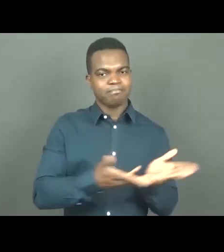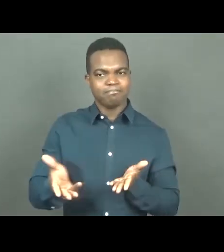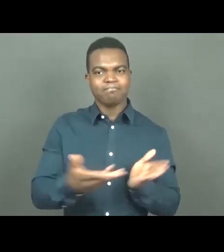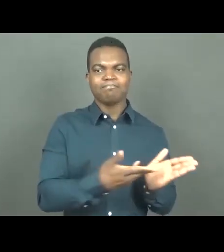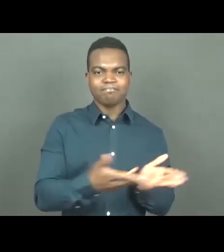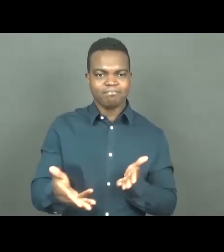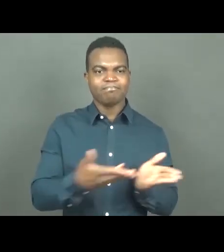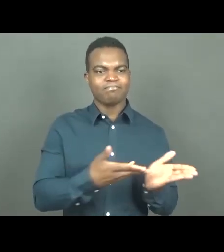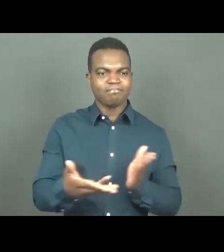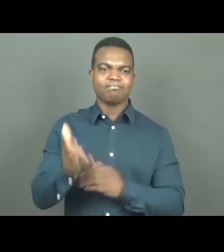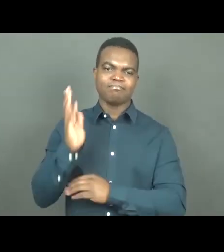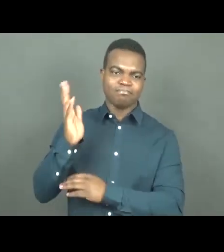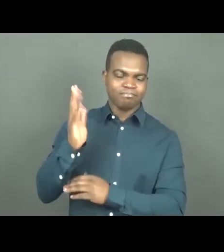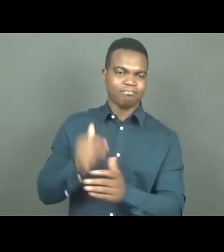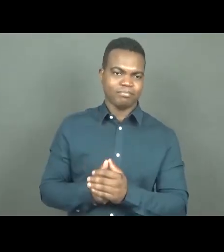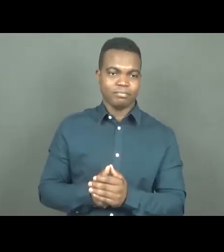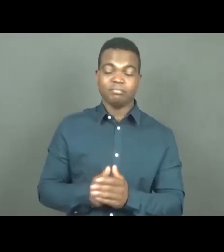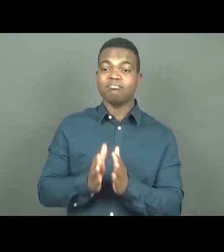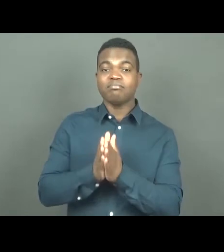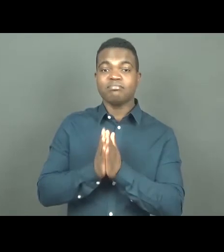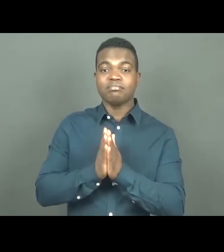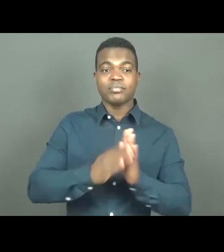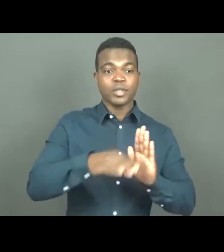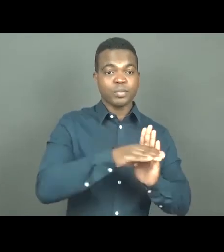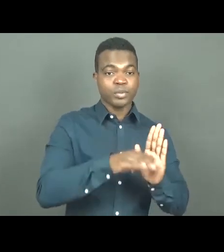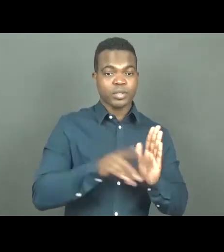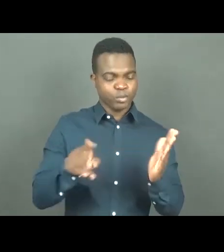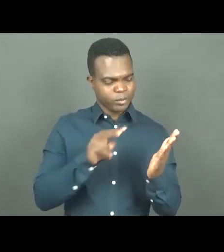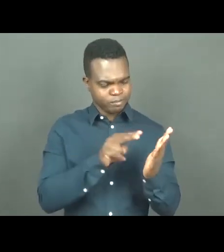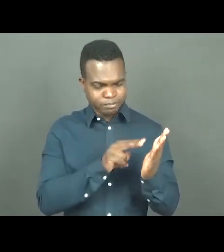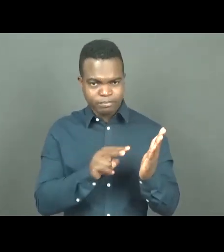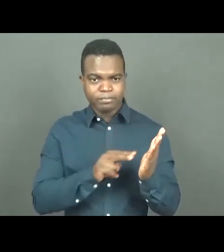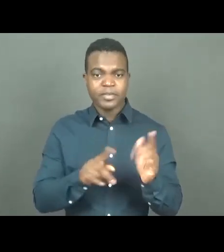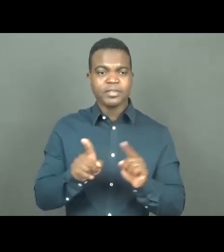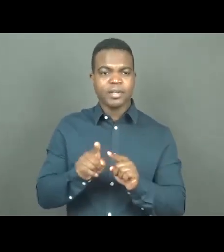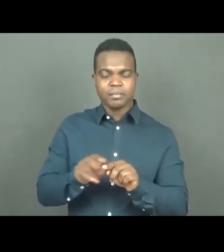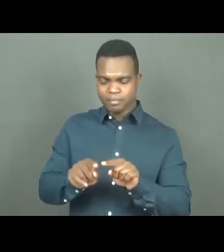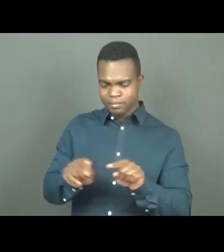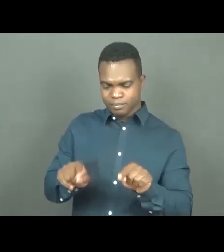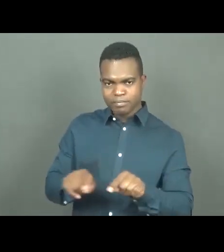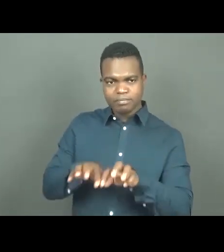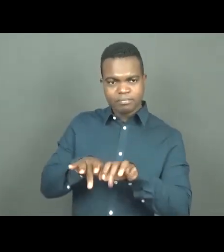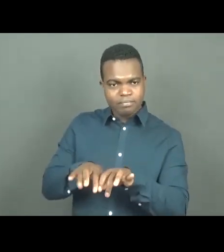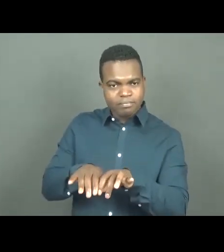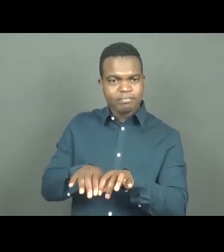How can we strengthen the collection and analysis of data on disability, and why is it so important?